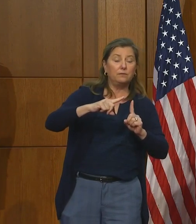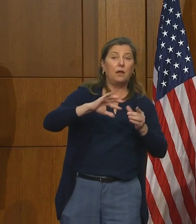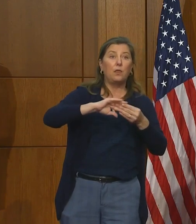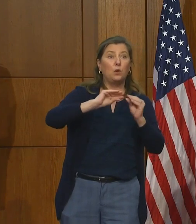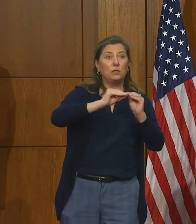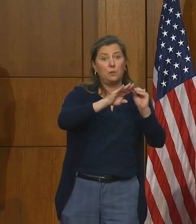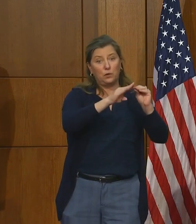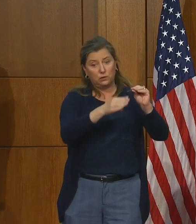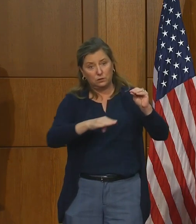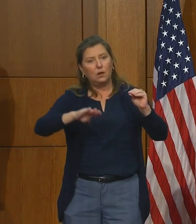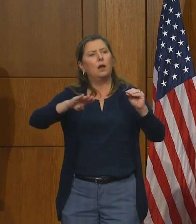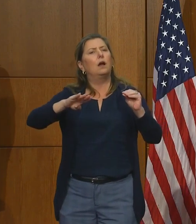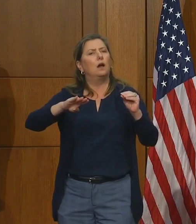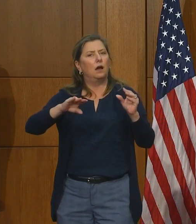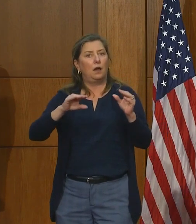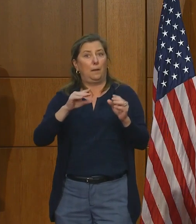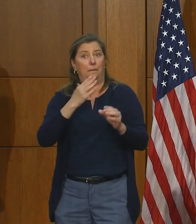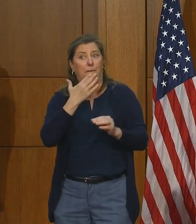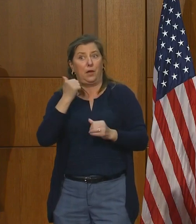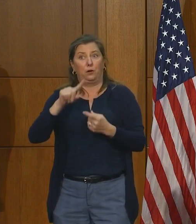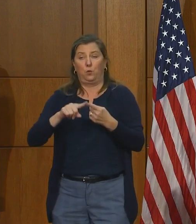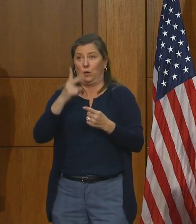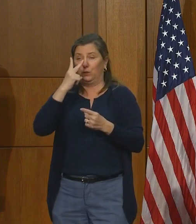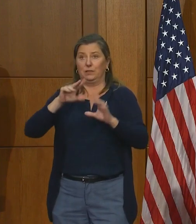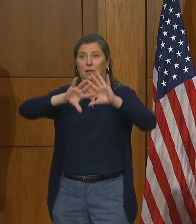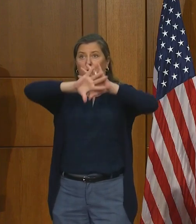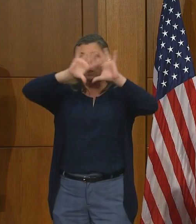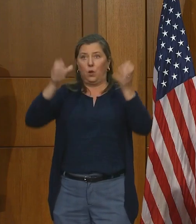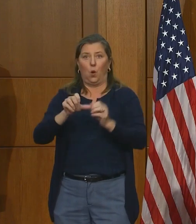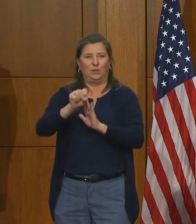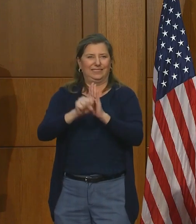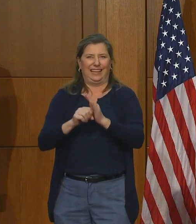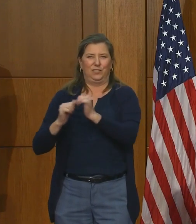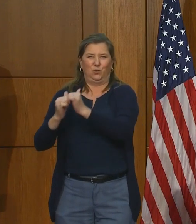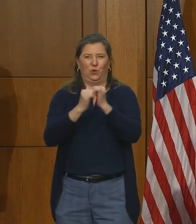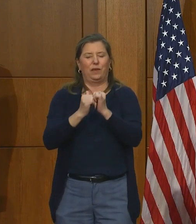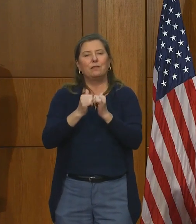A- WHEN YOU'RE DAY AGGREGATE OF